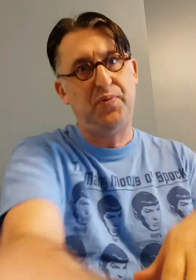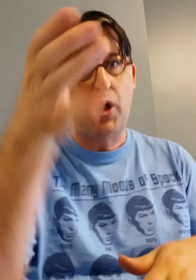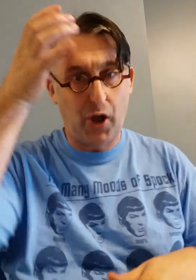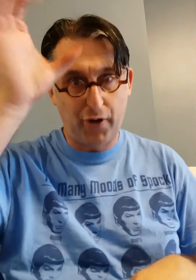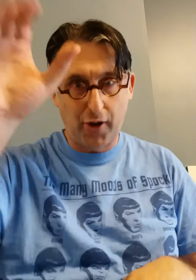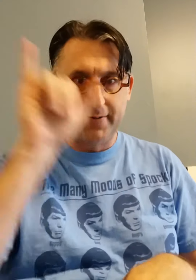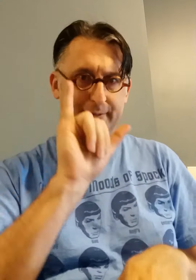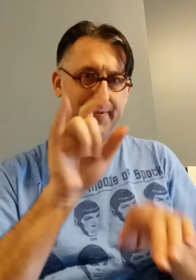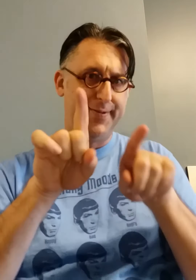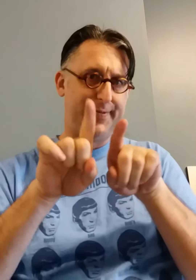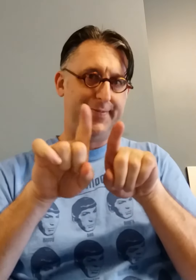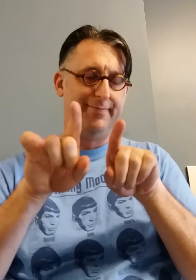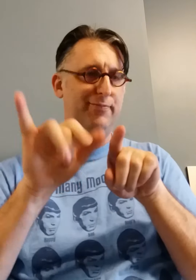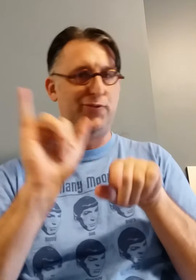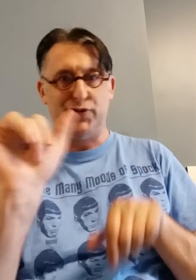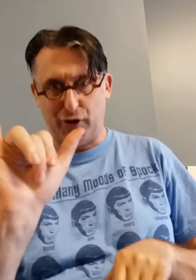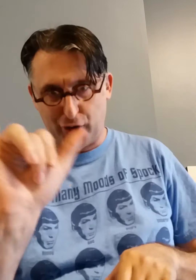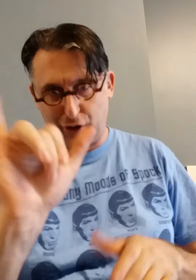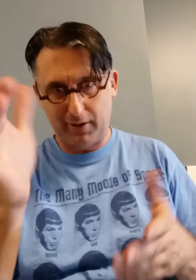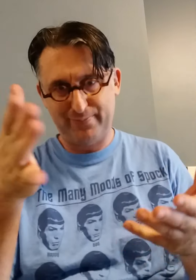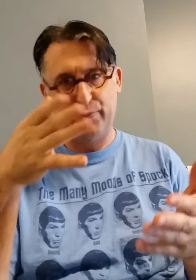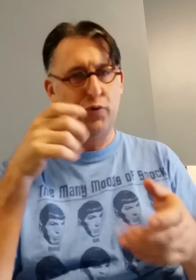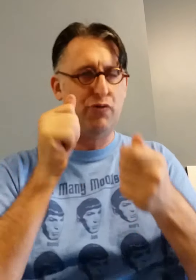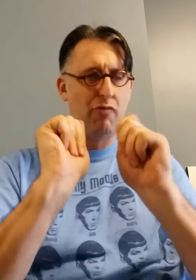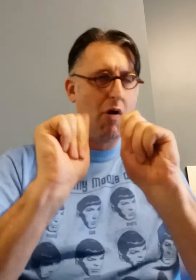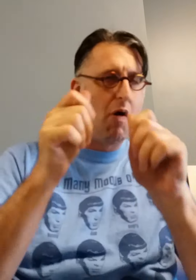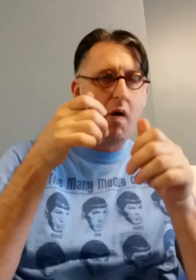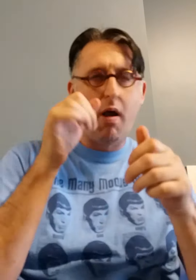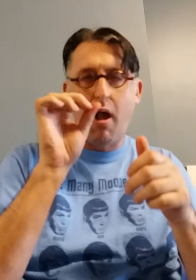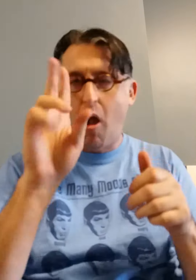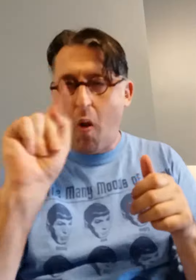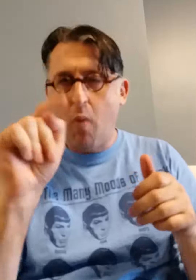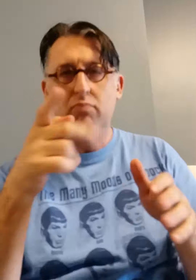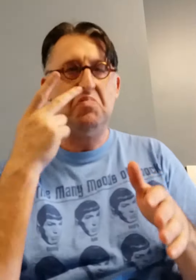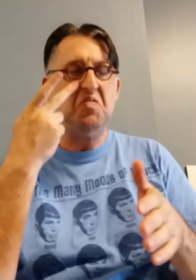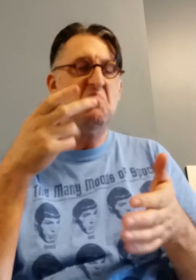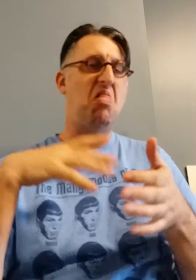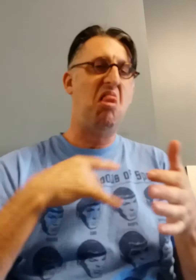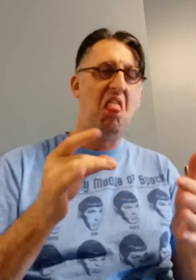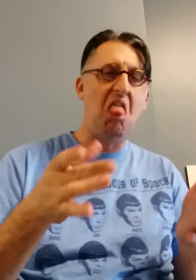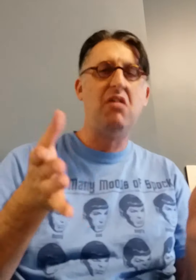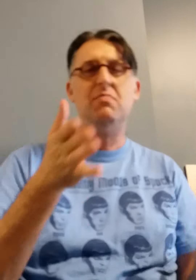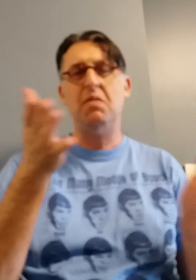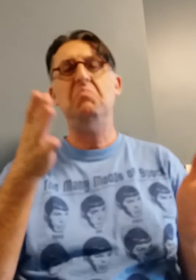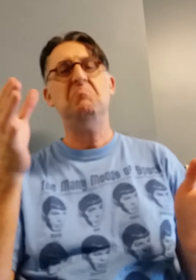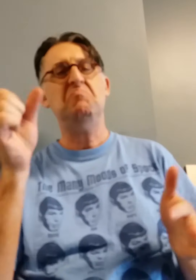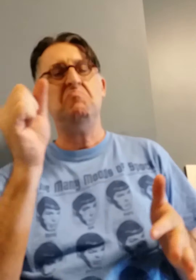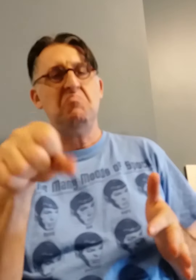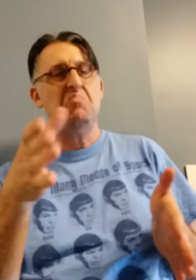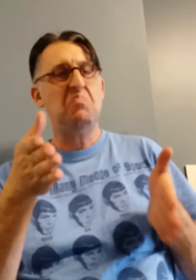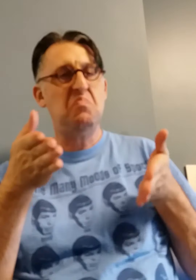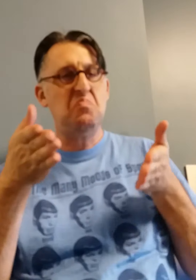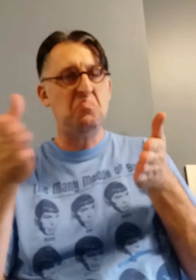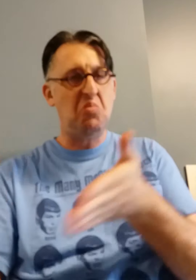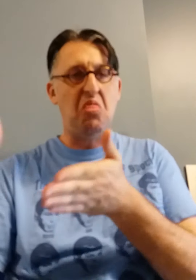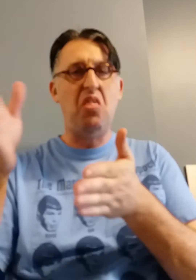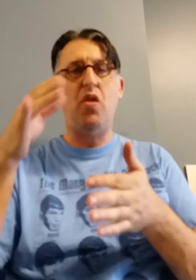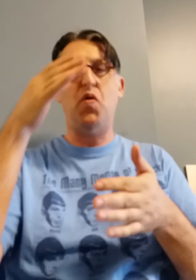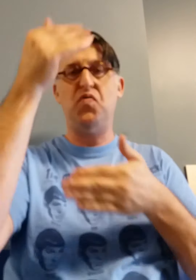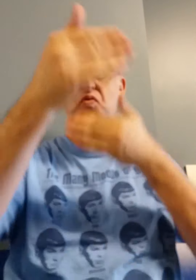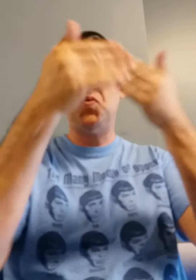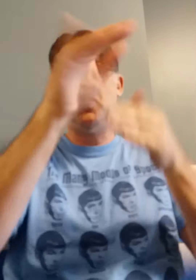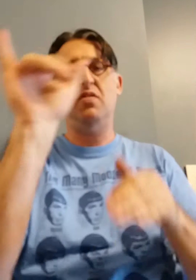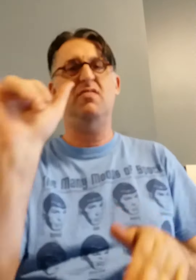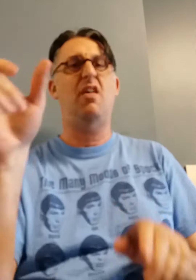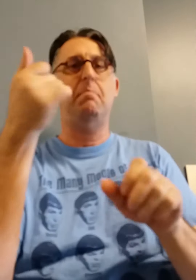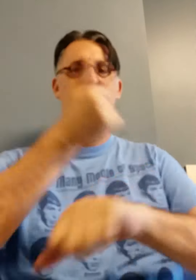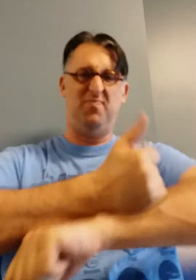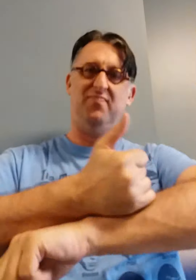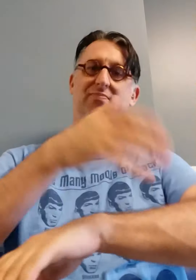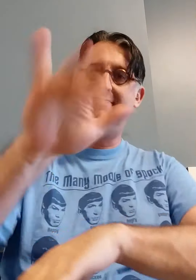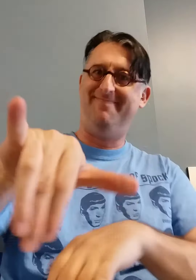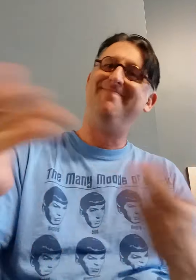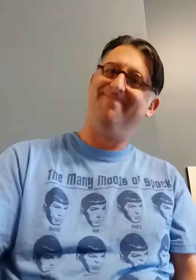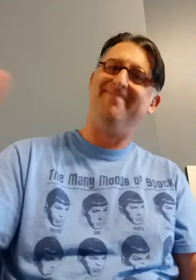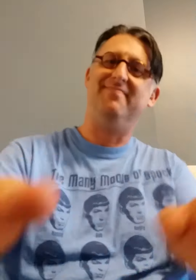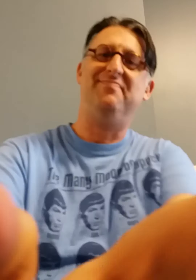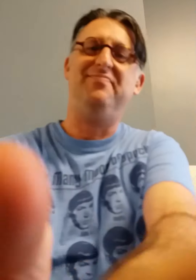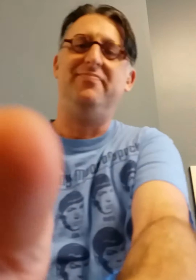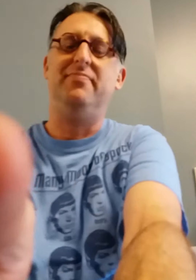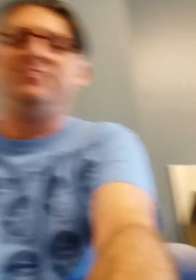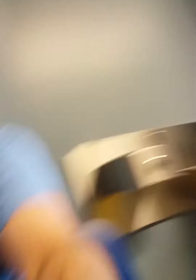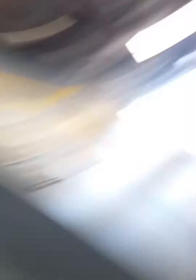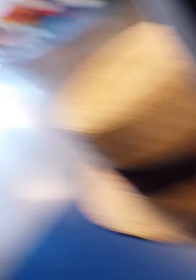Concept that we will also try out to see if people like it we can continue it...